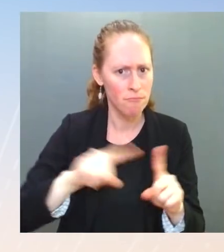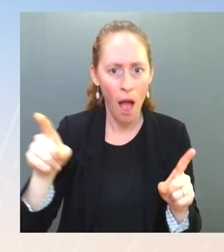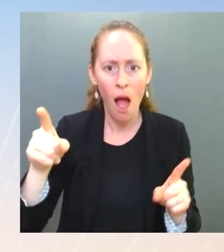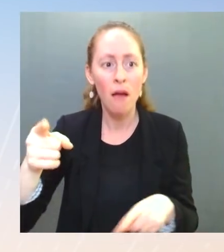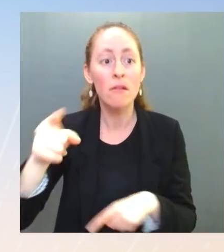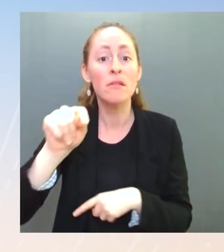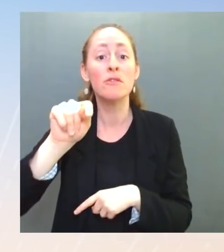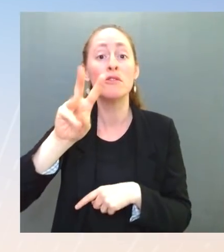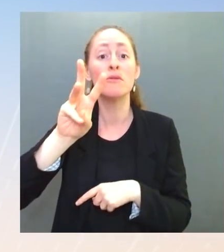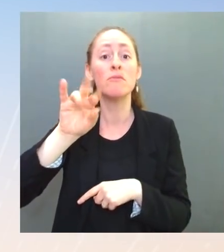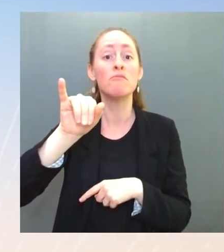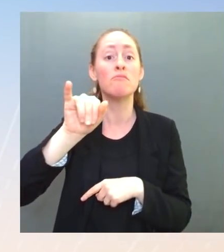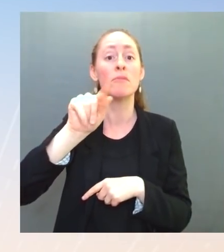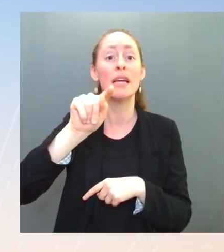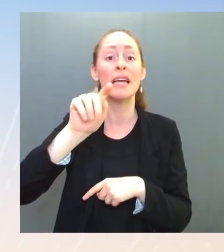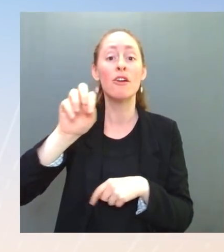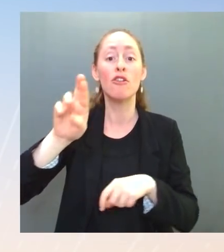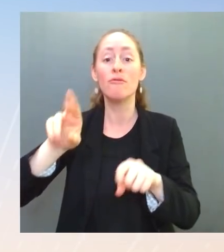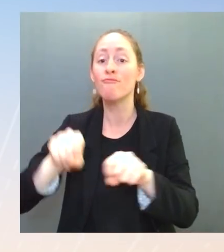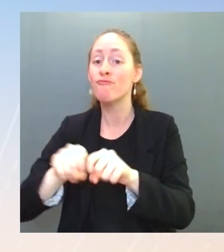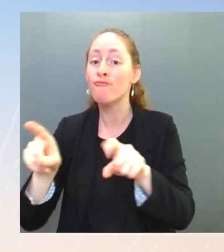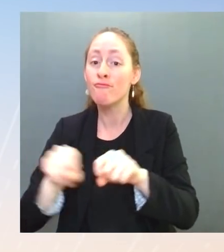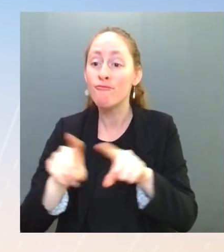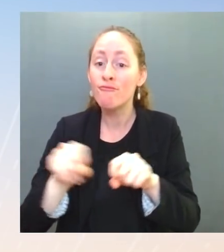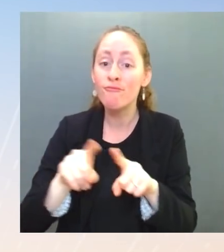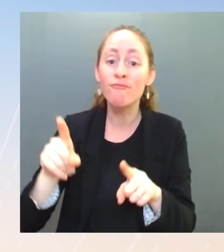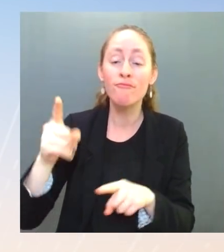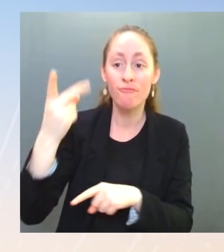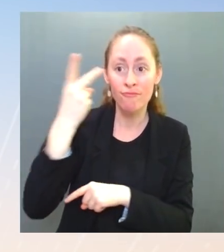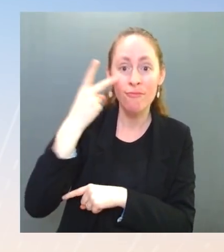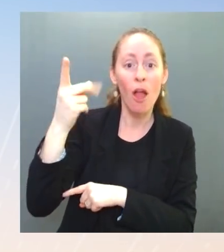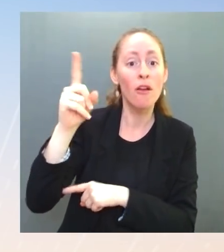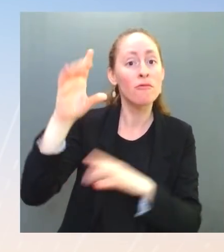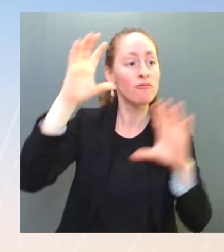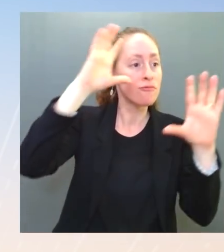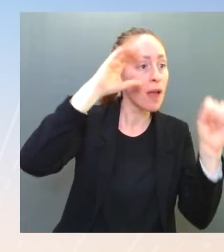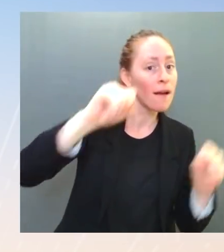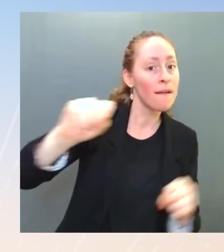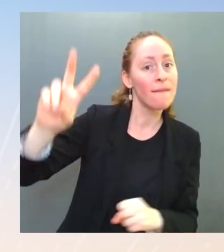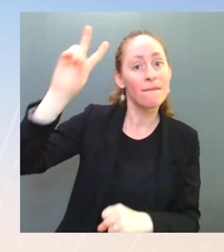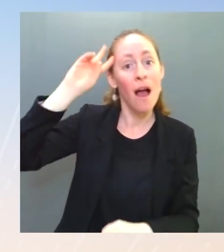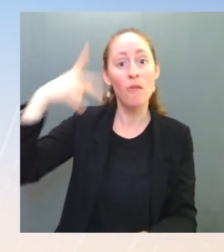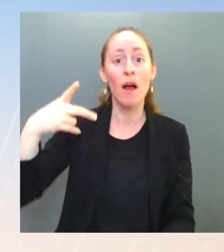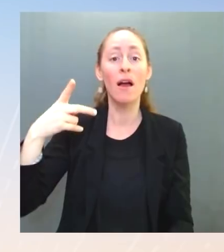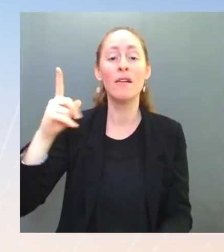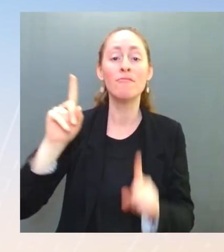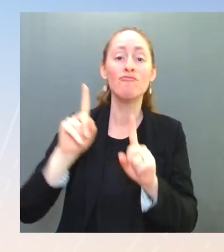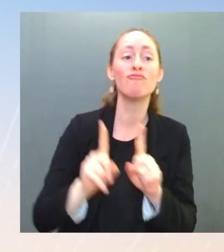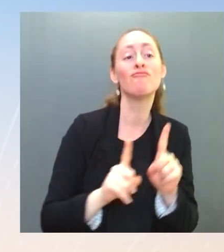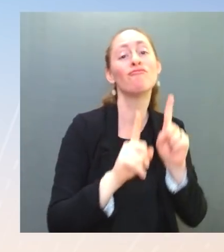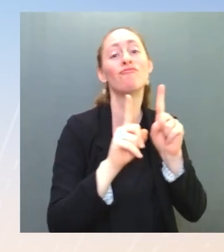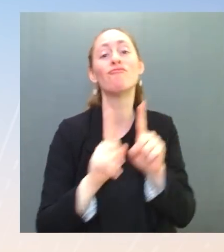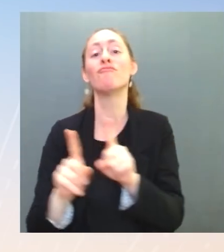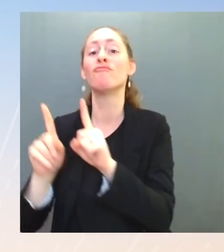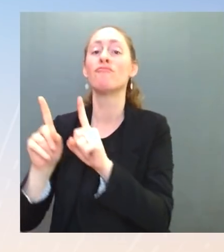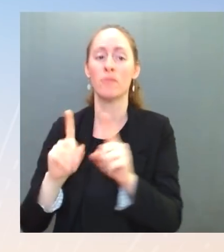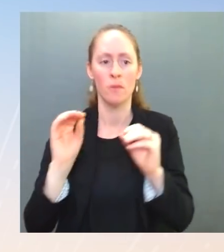and the President and all of us abide by what the CDC protocols are. It was an emotional day. It was a historic day.